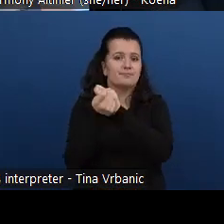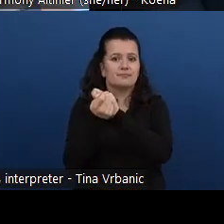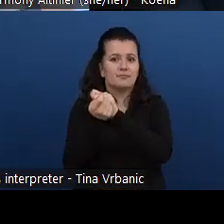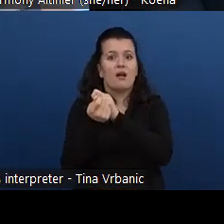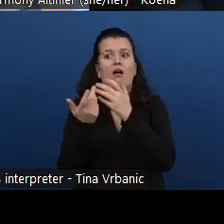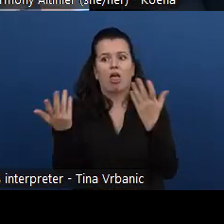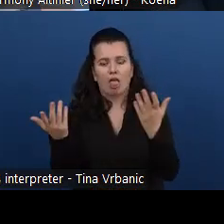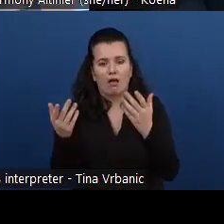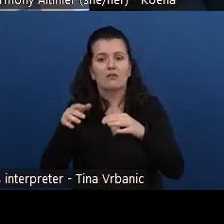anymore.